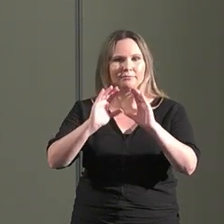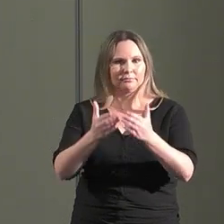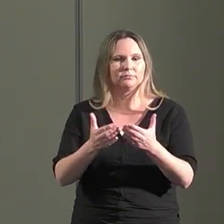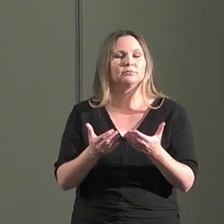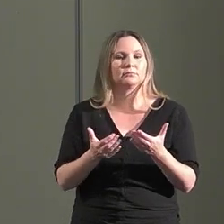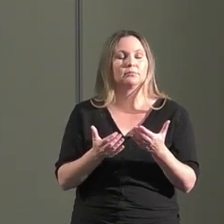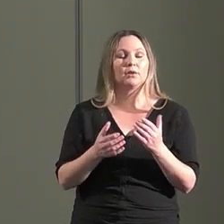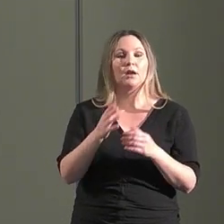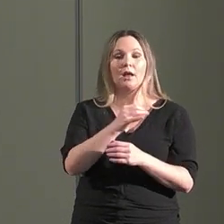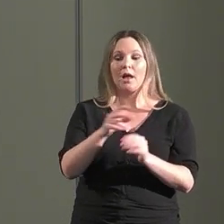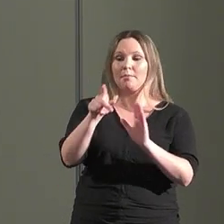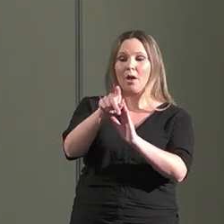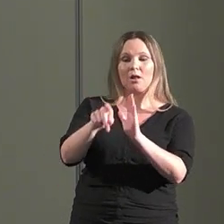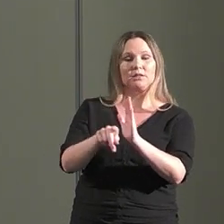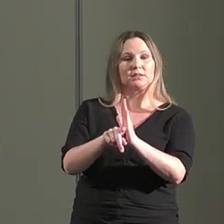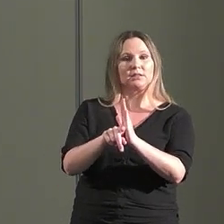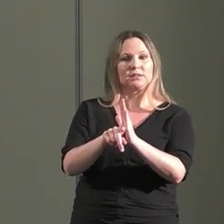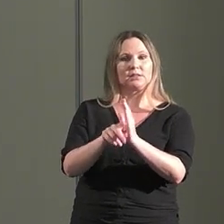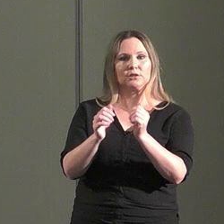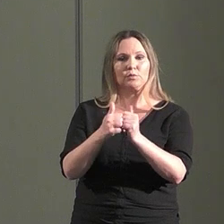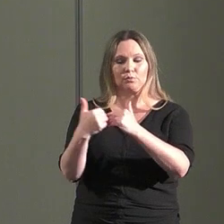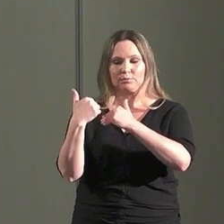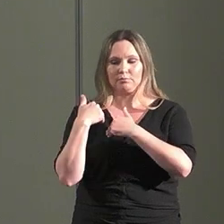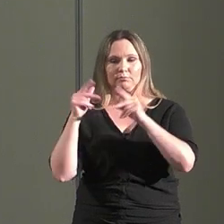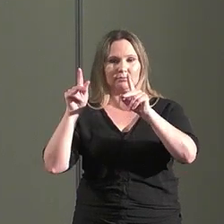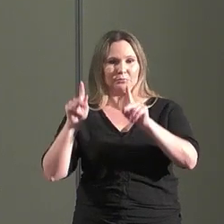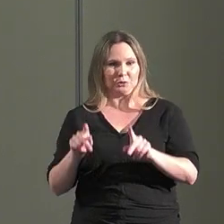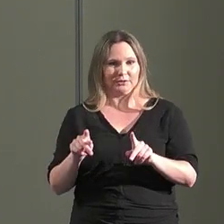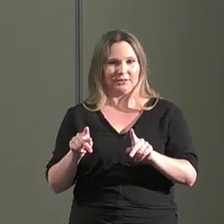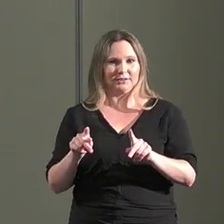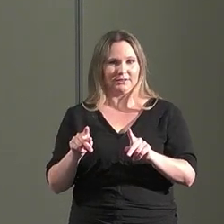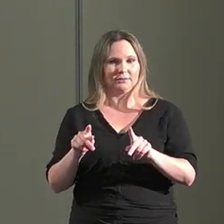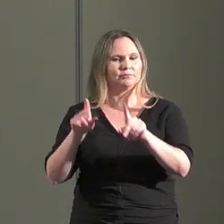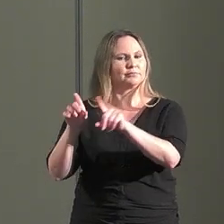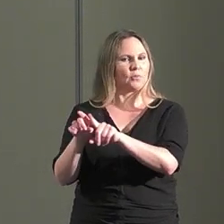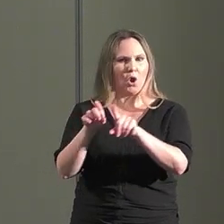And policy with a responsibility party is a high bar.